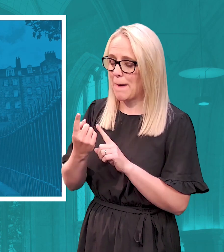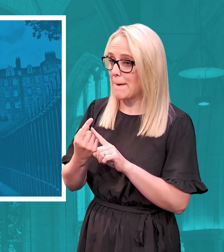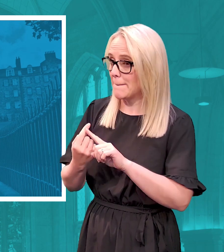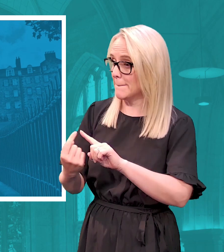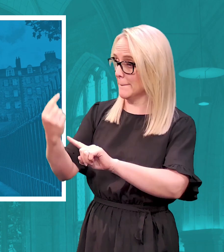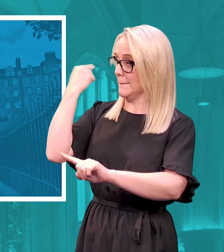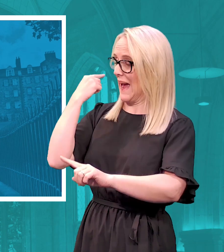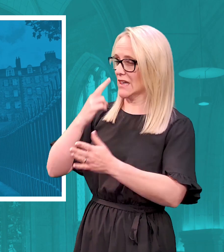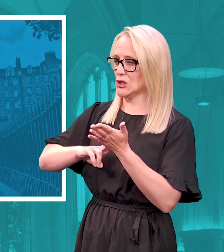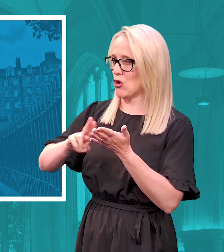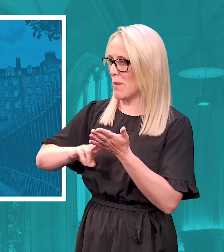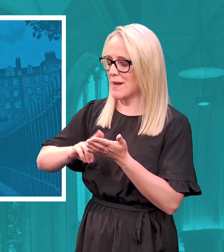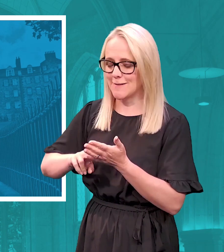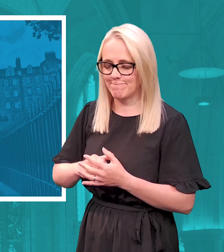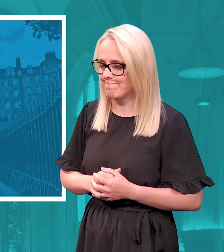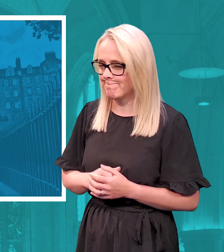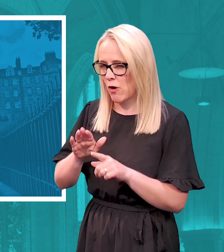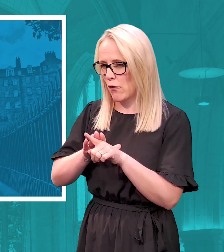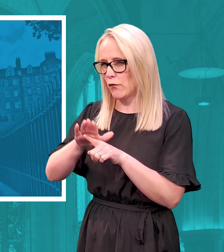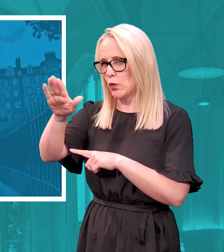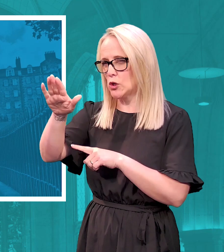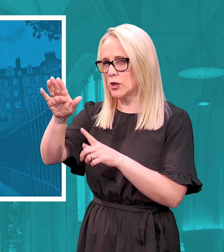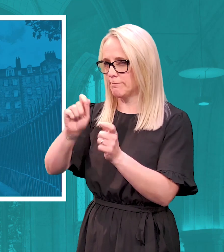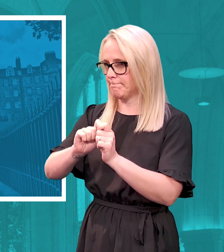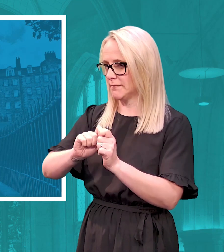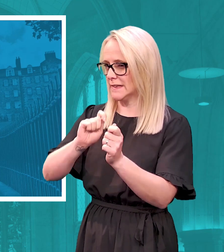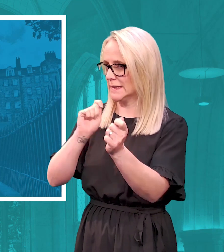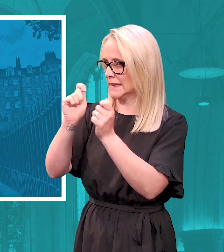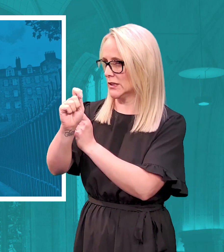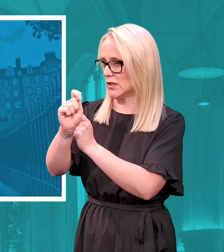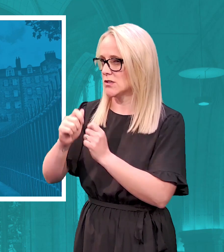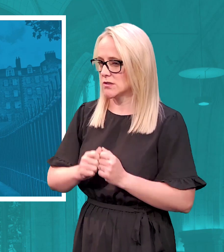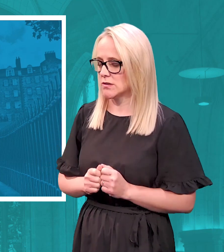The future is going to be very different and it means speeding up